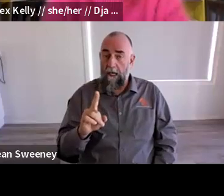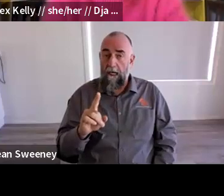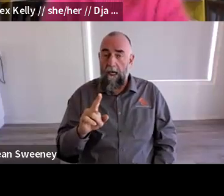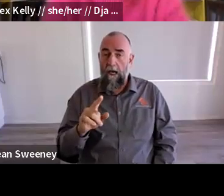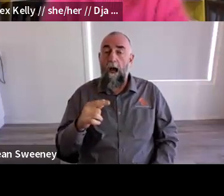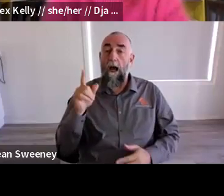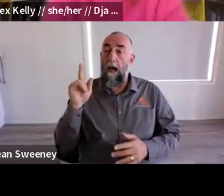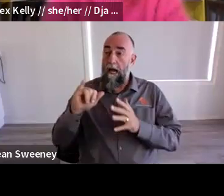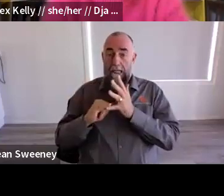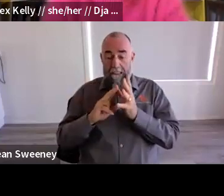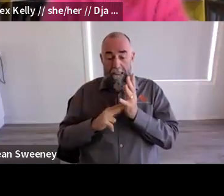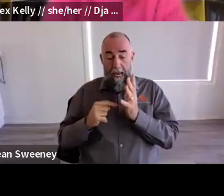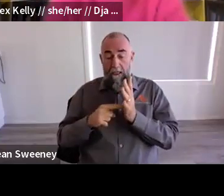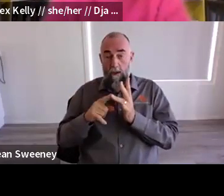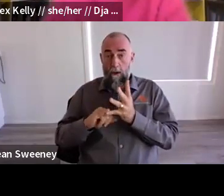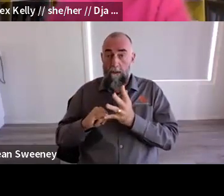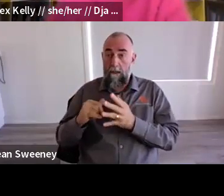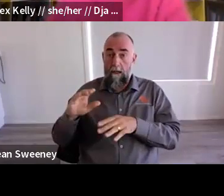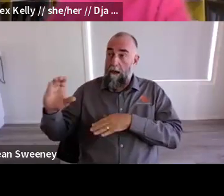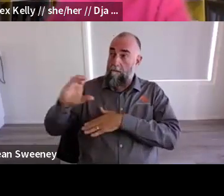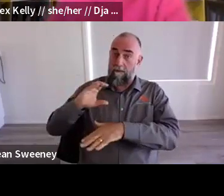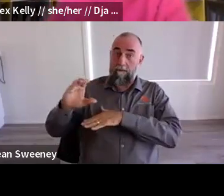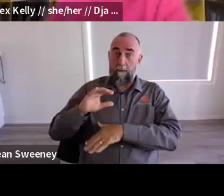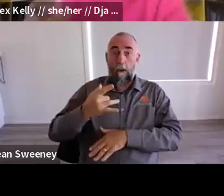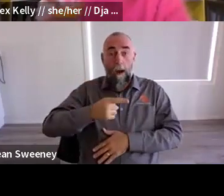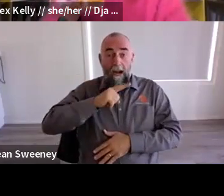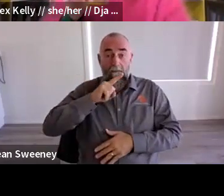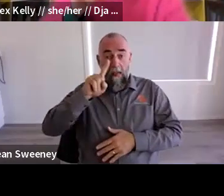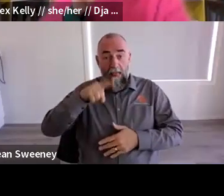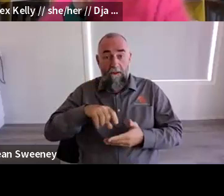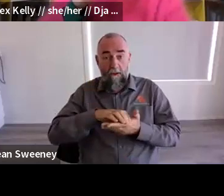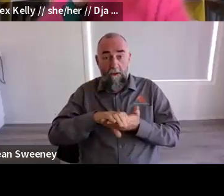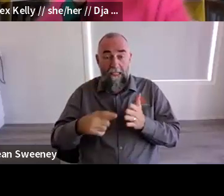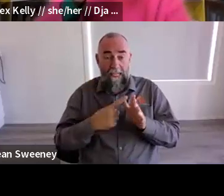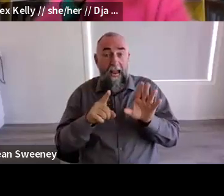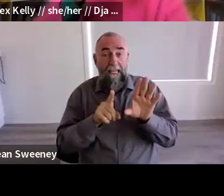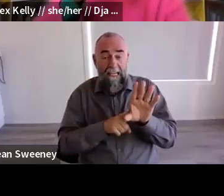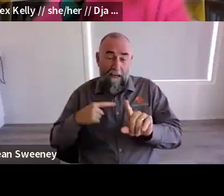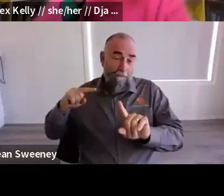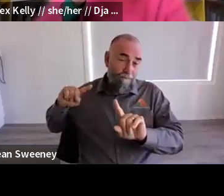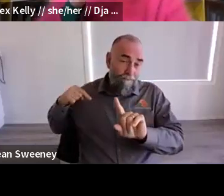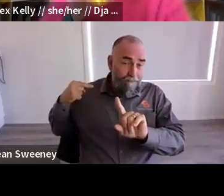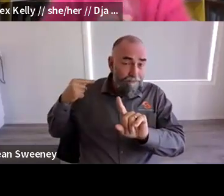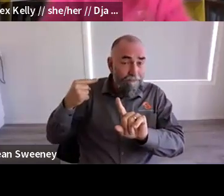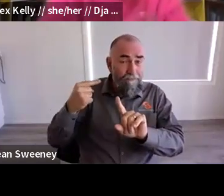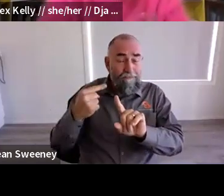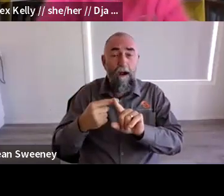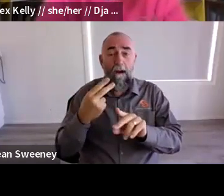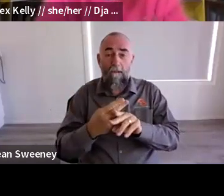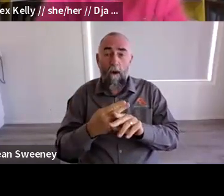work but it was interesting that when we actually said, OK, we've got money